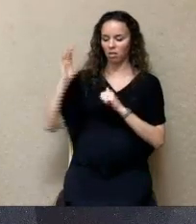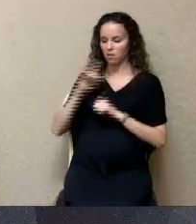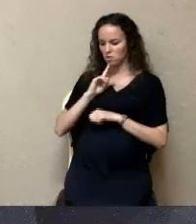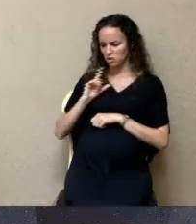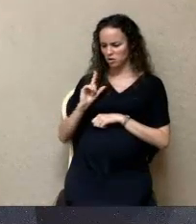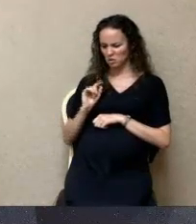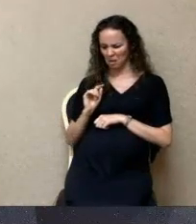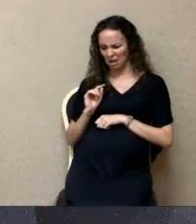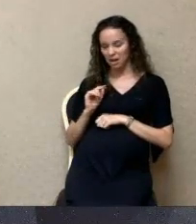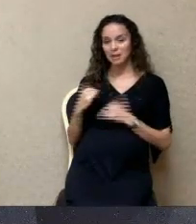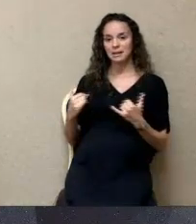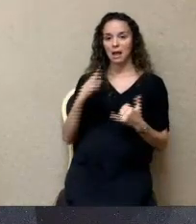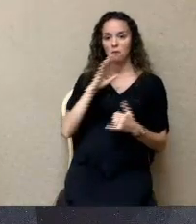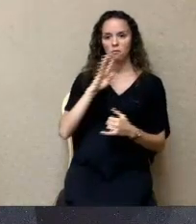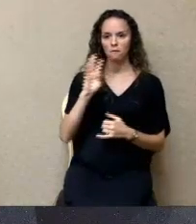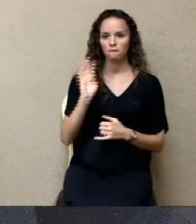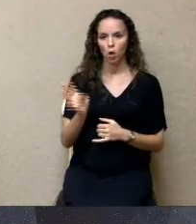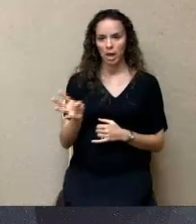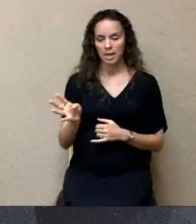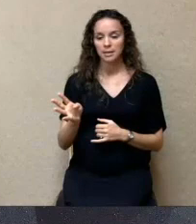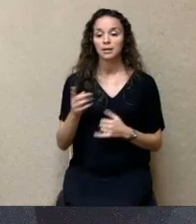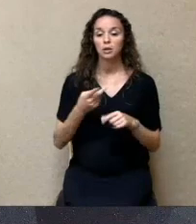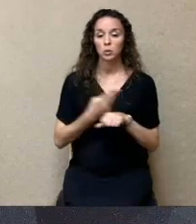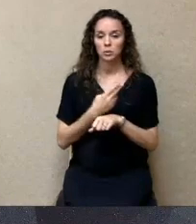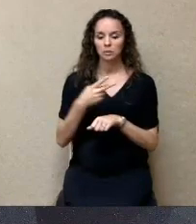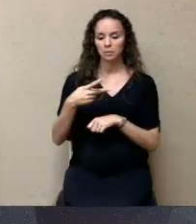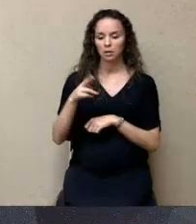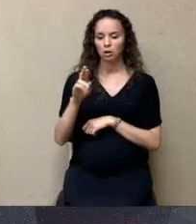he uses a PRC device similar to Mike's.